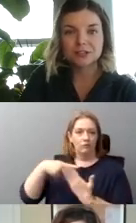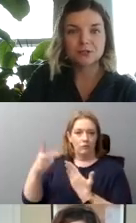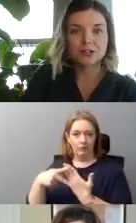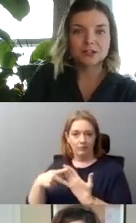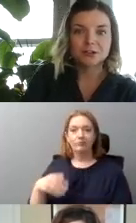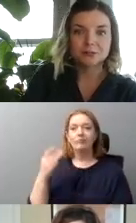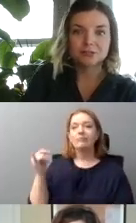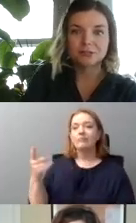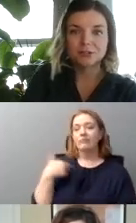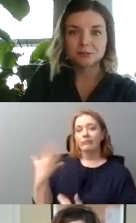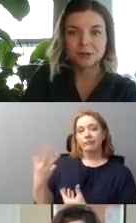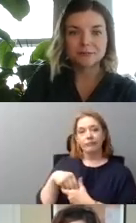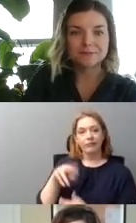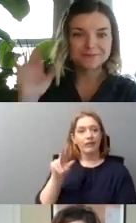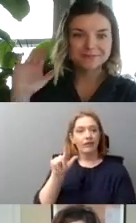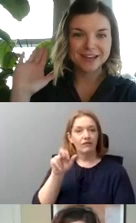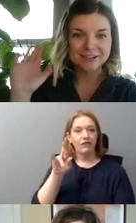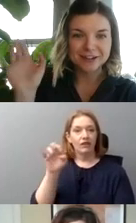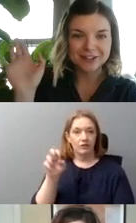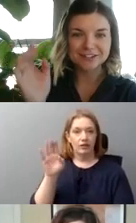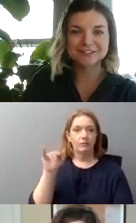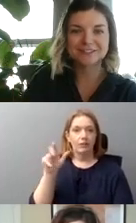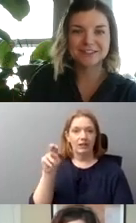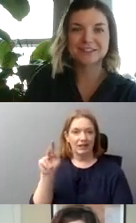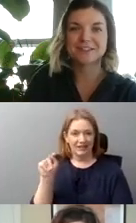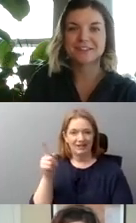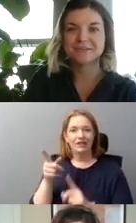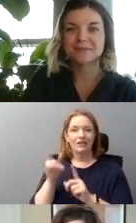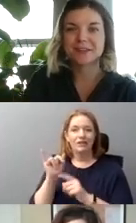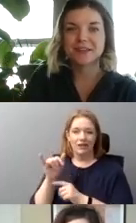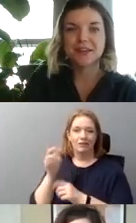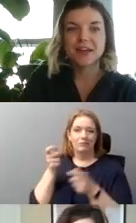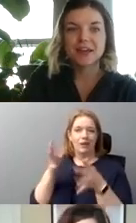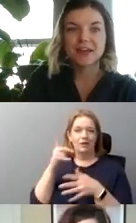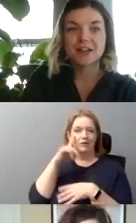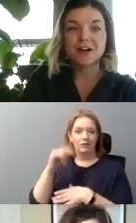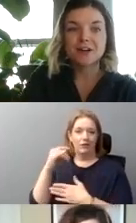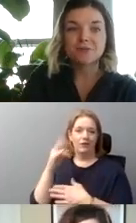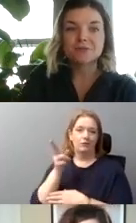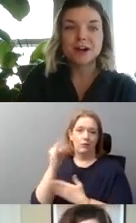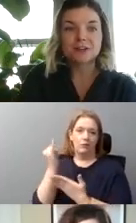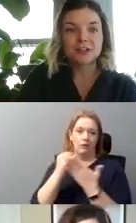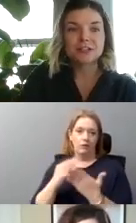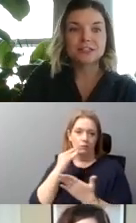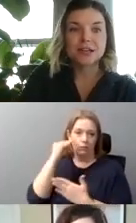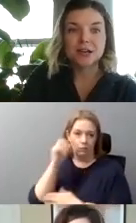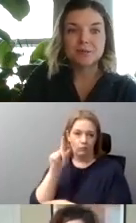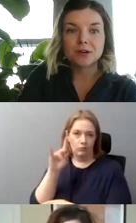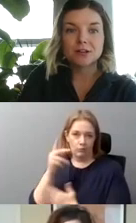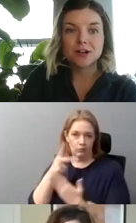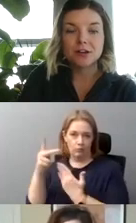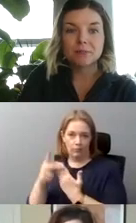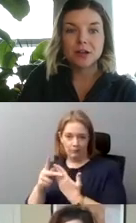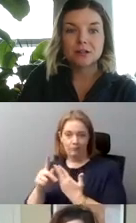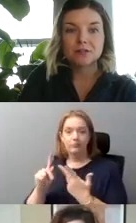Historic Artists Homes and Studios program. Hi Valerie! Along with Valerie is Sam Claude Carmel